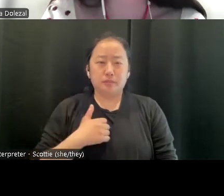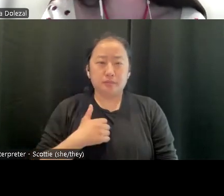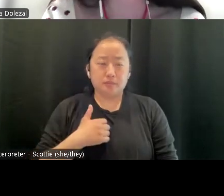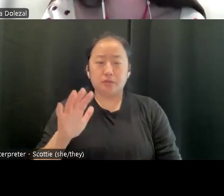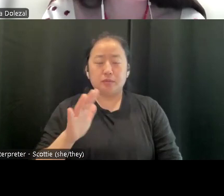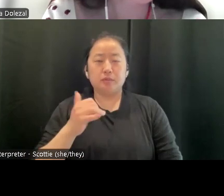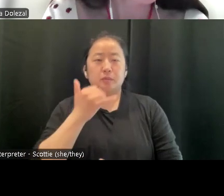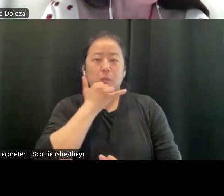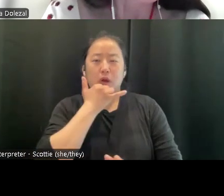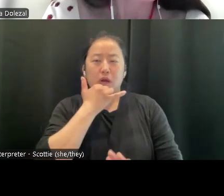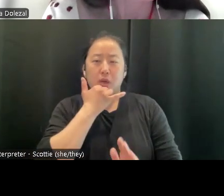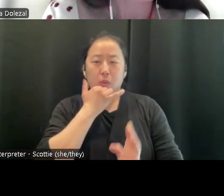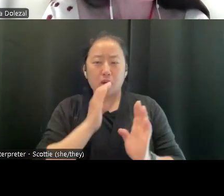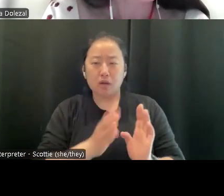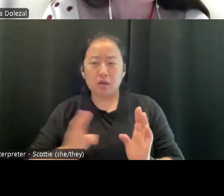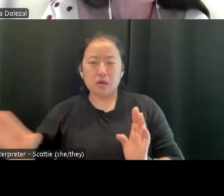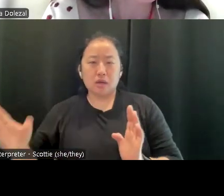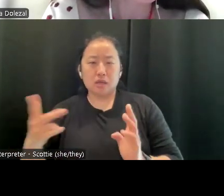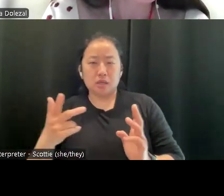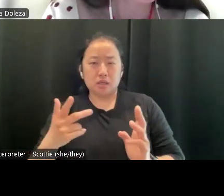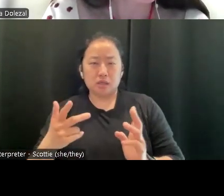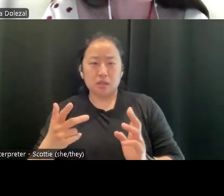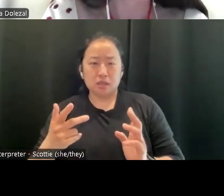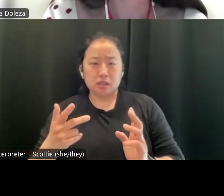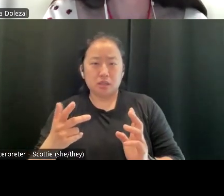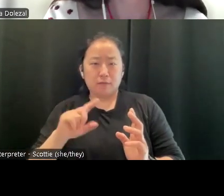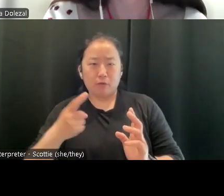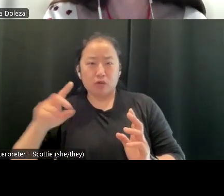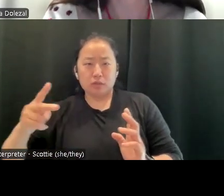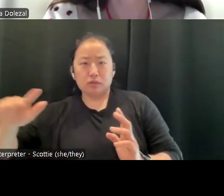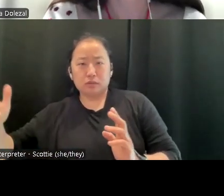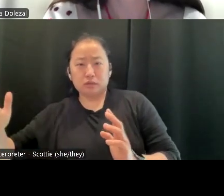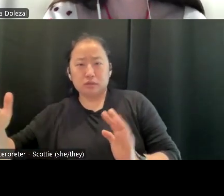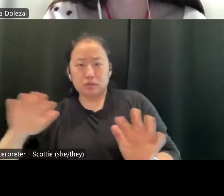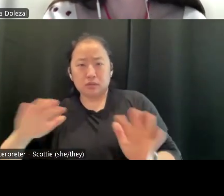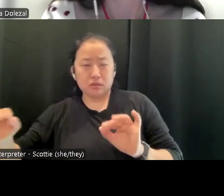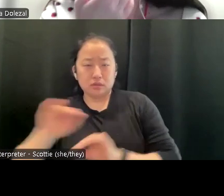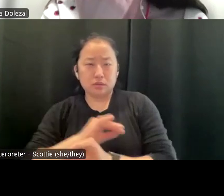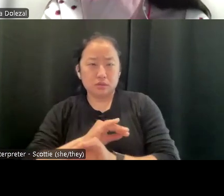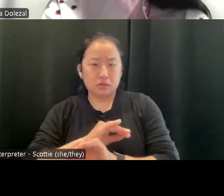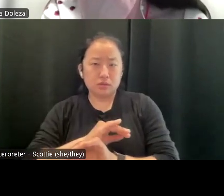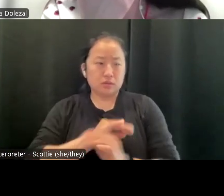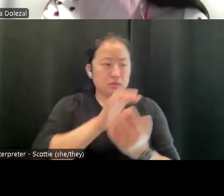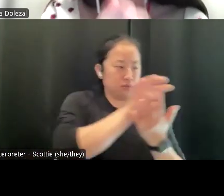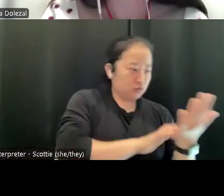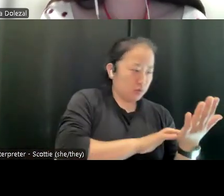I apologize. So here's an example